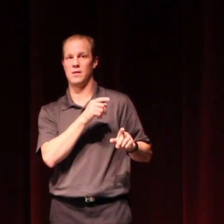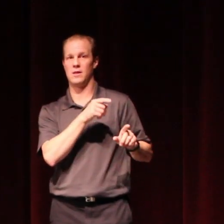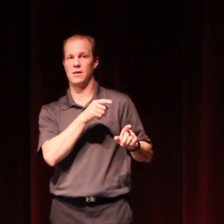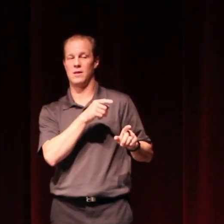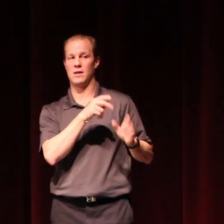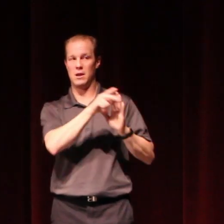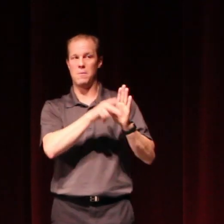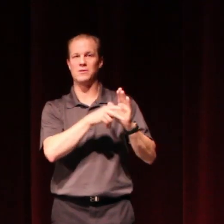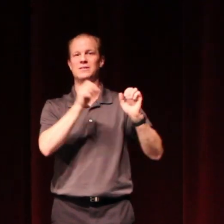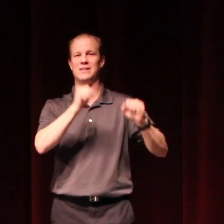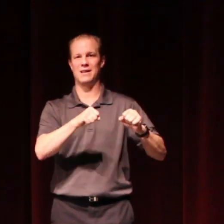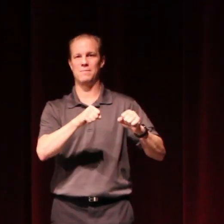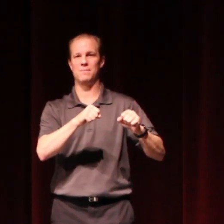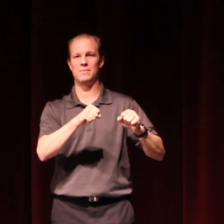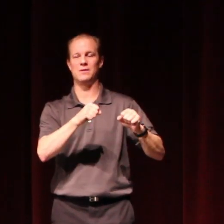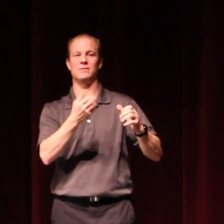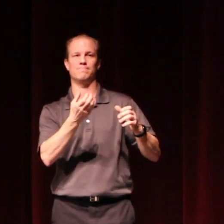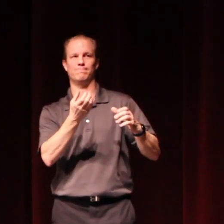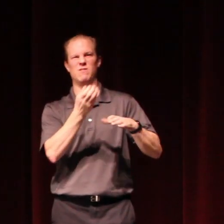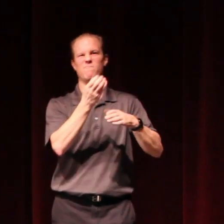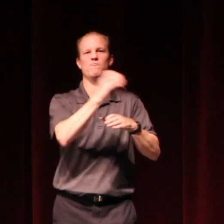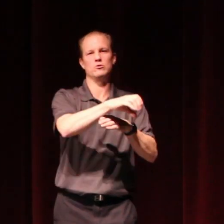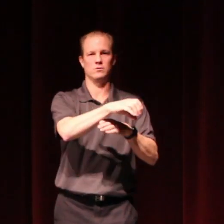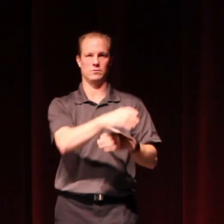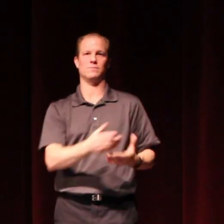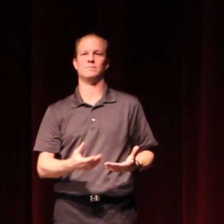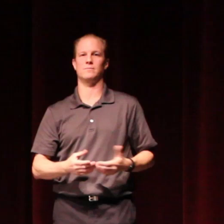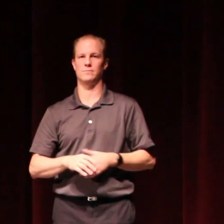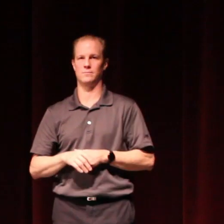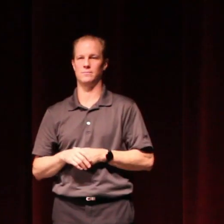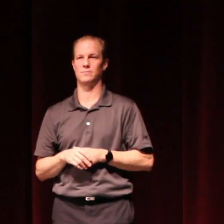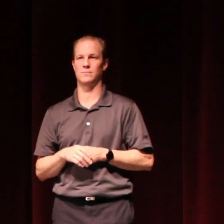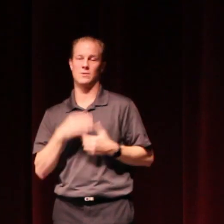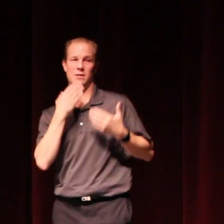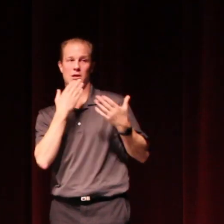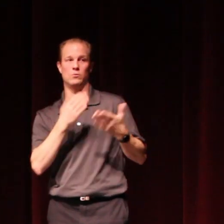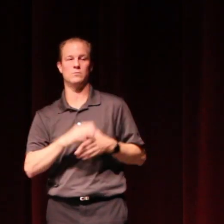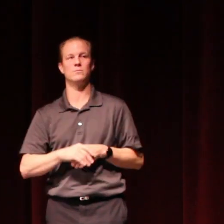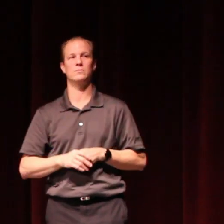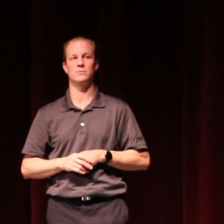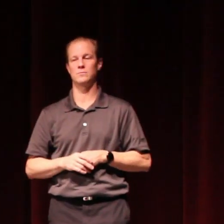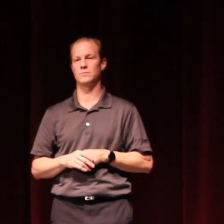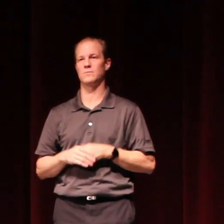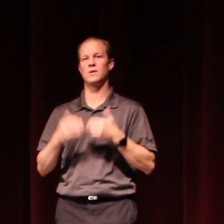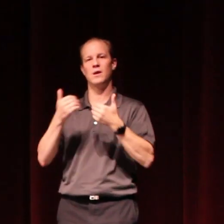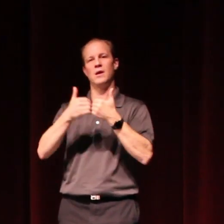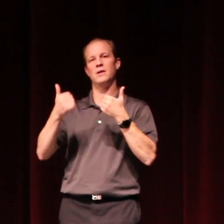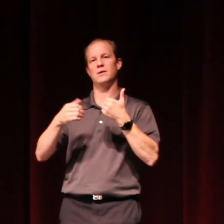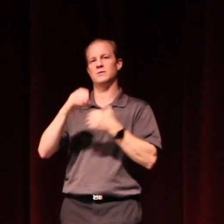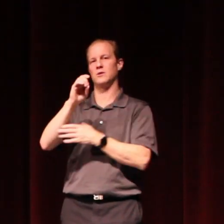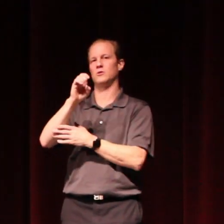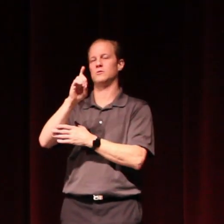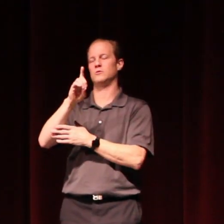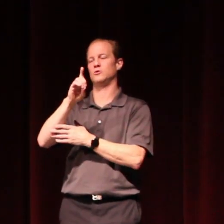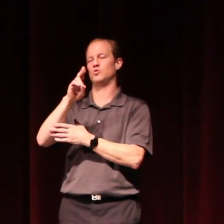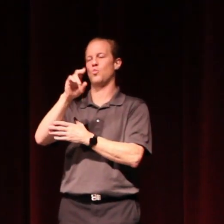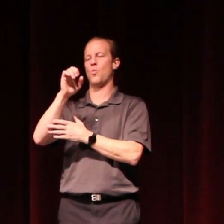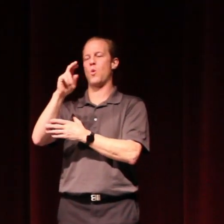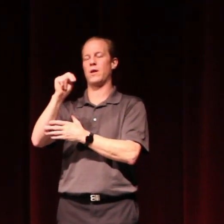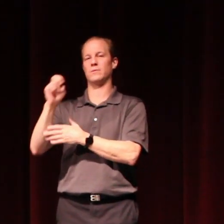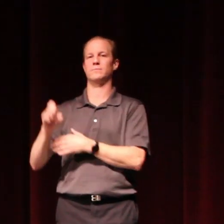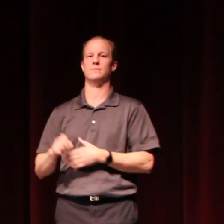enforced. Next is Duane LeBrun.